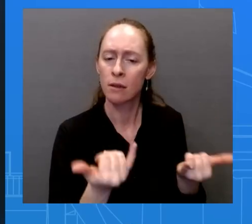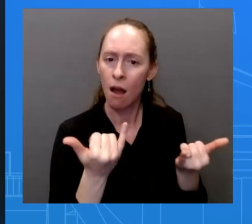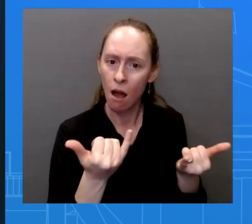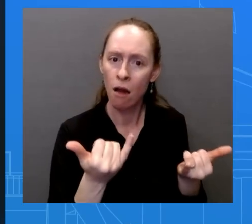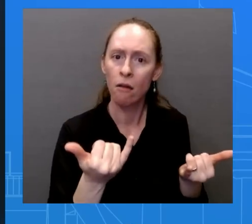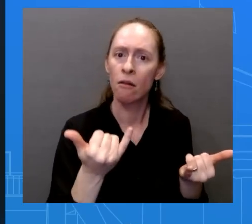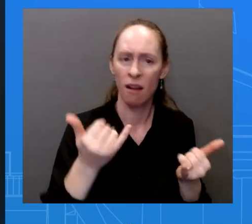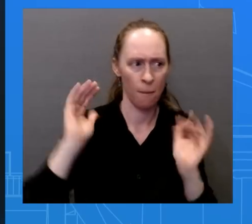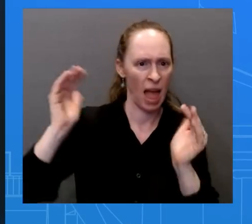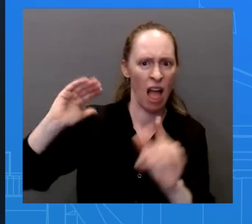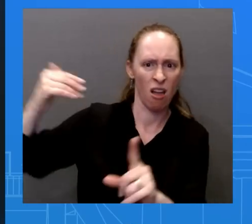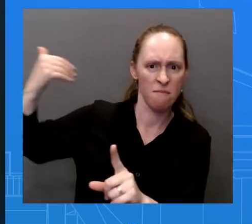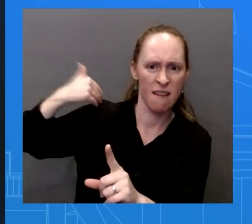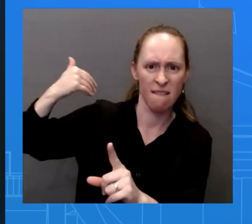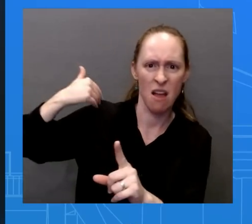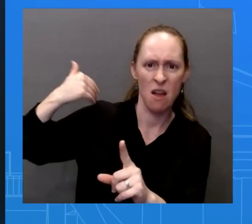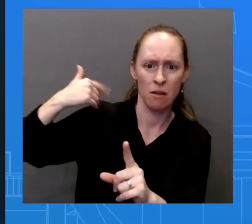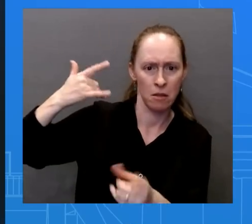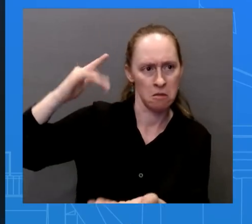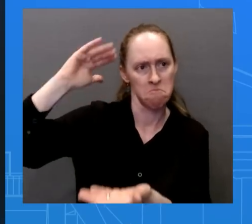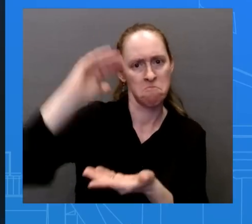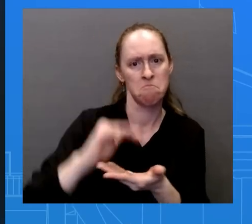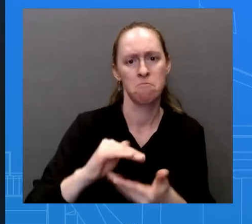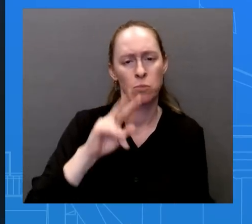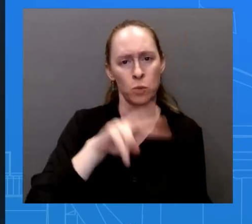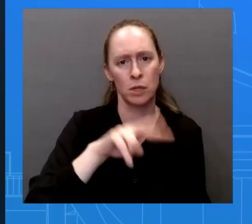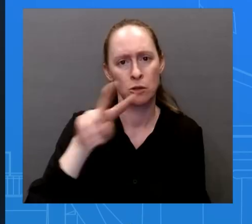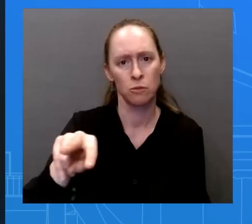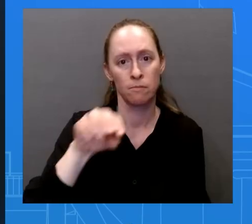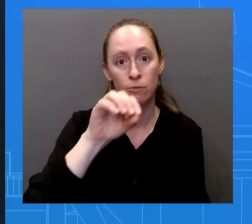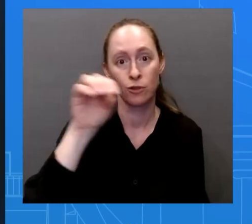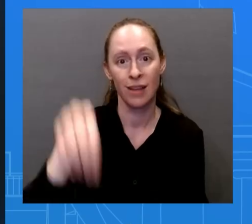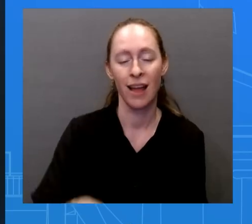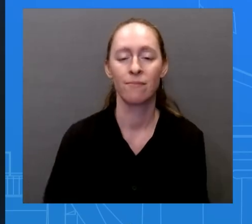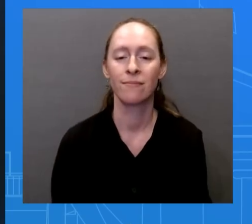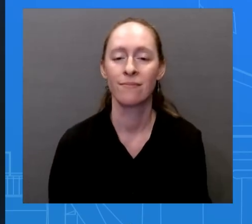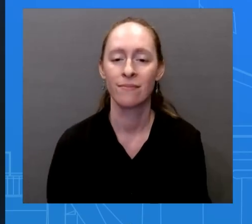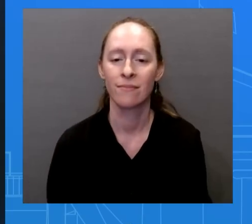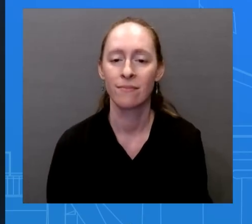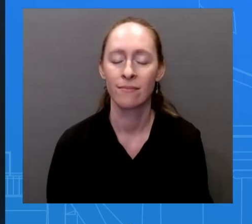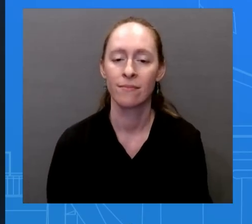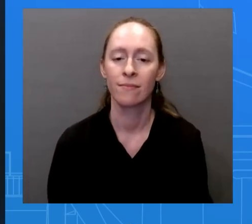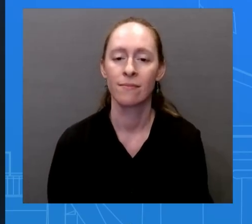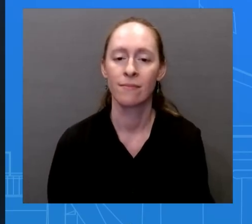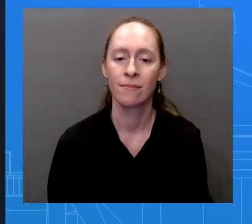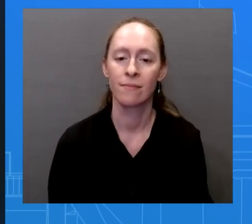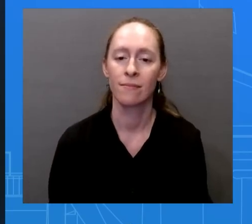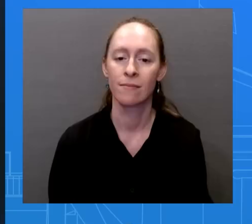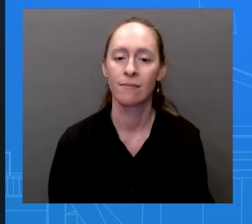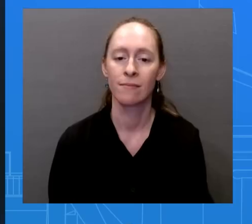I just talked about the Inflation Reduction Act that's going to lower costs when -- as we think about healthcare, you think about energy,